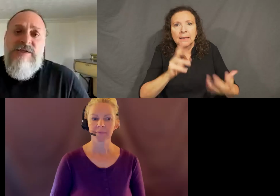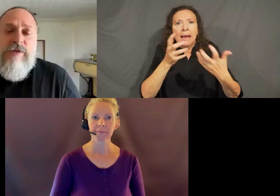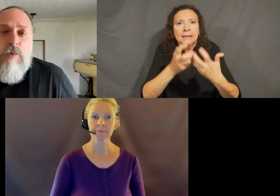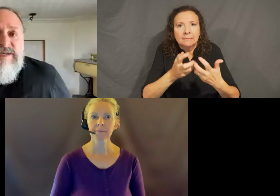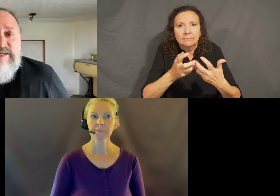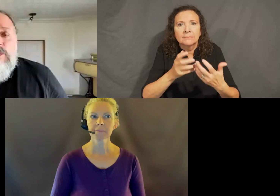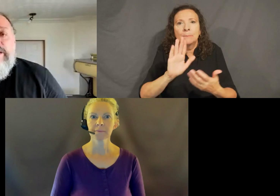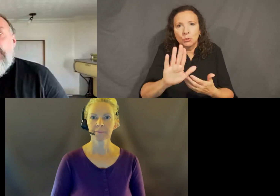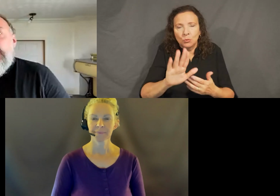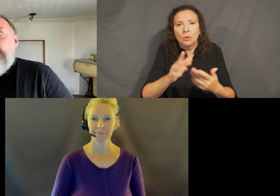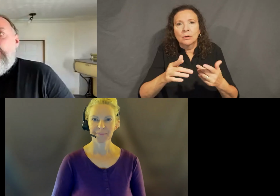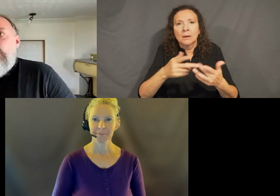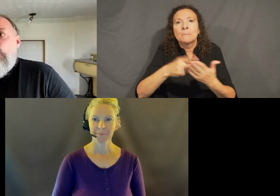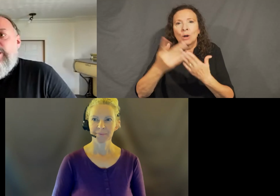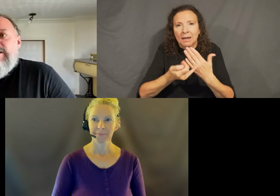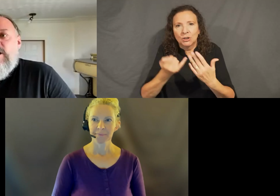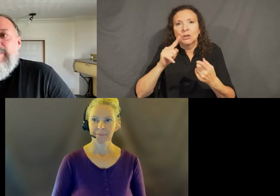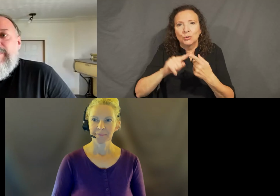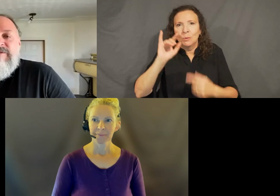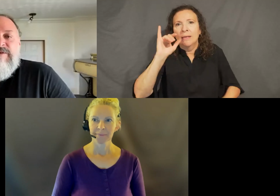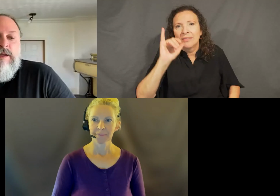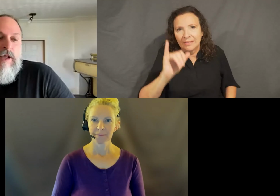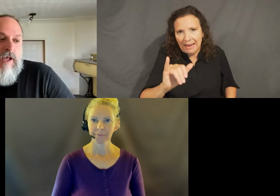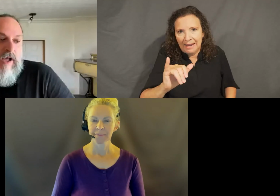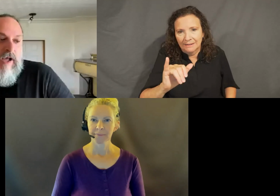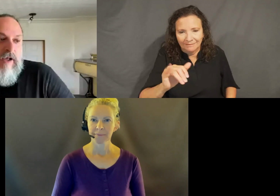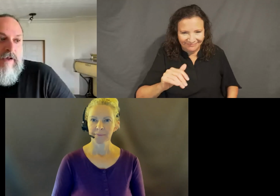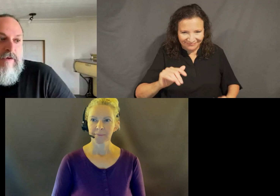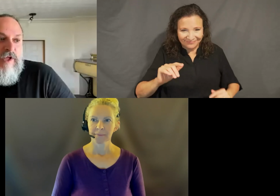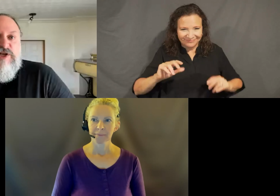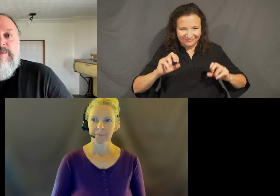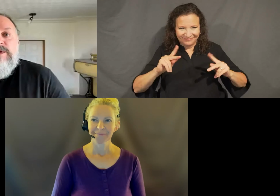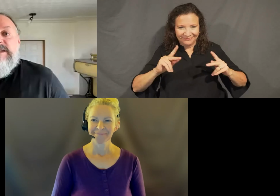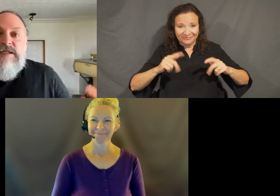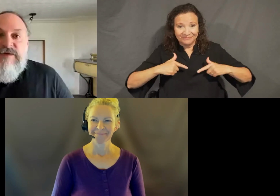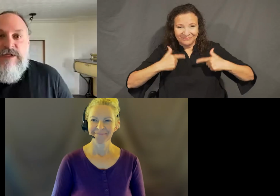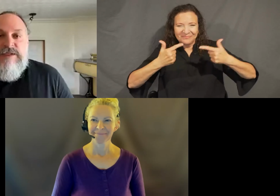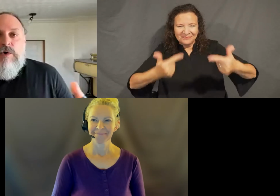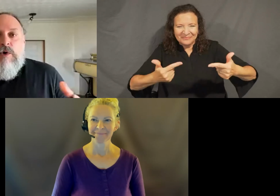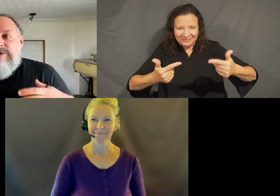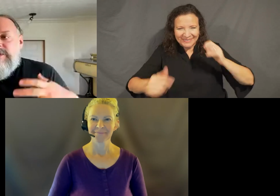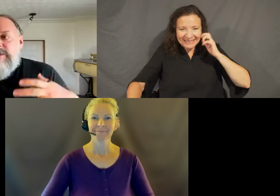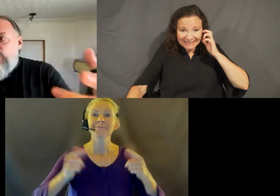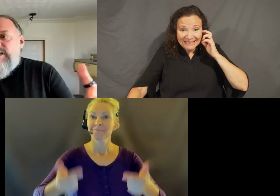That's one of the ways we ended up having adjustable seats, for instance.